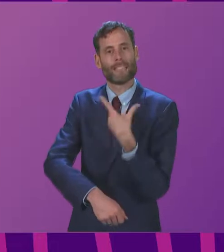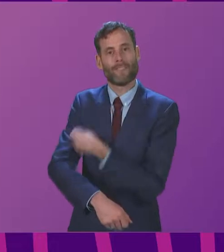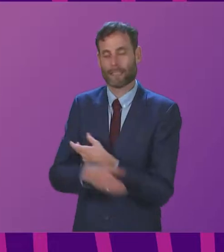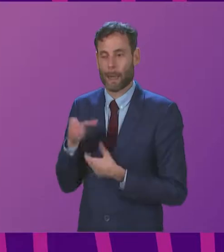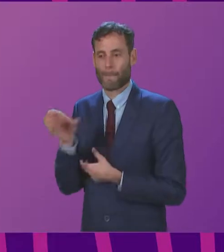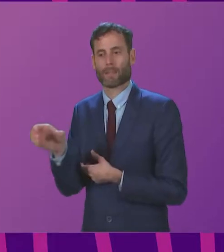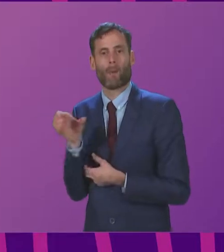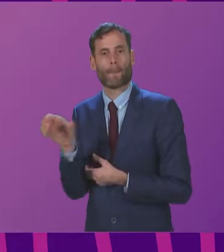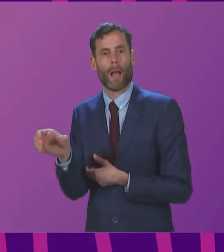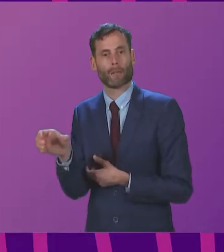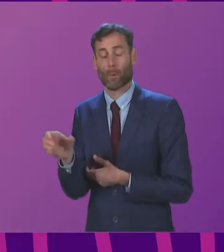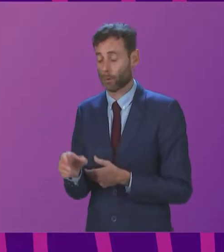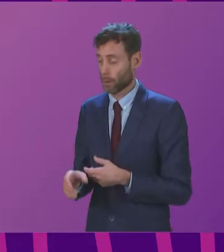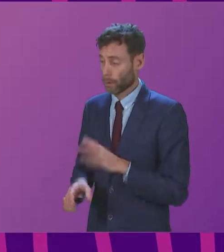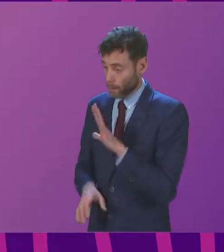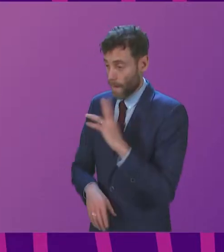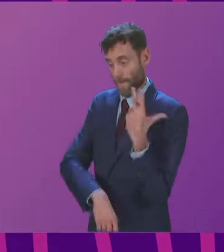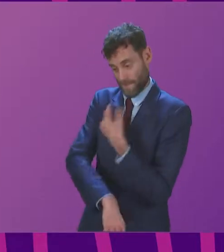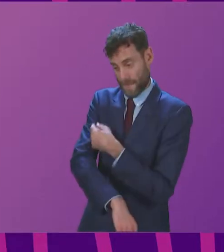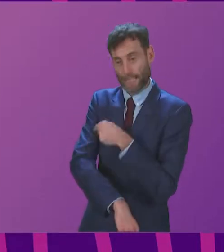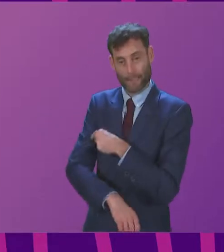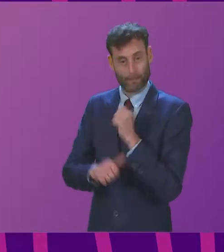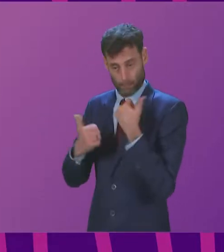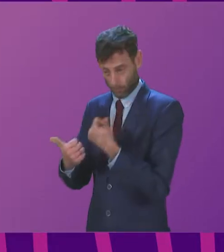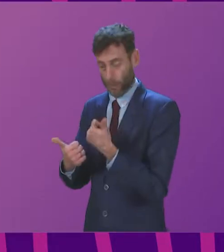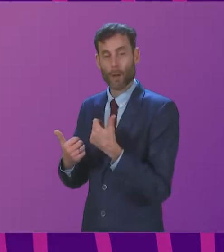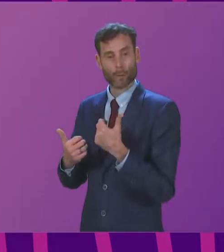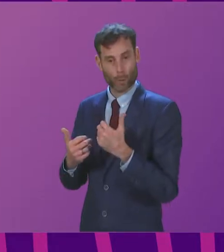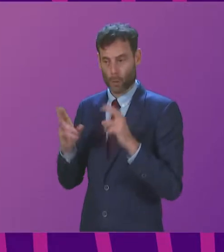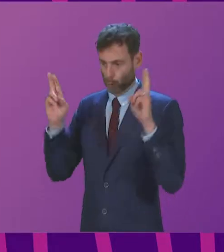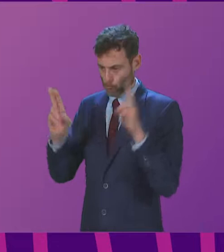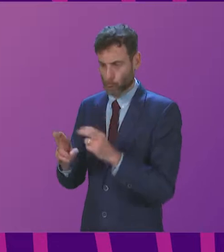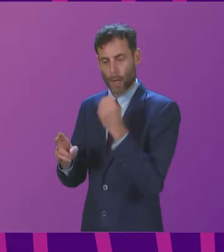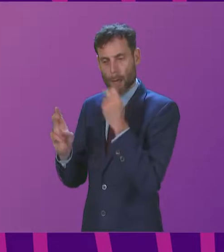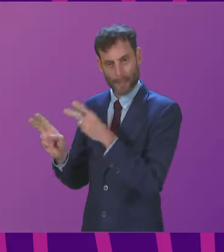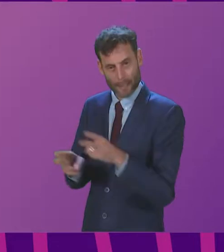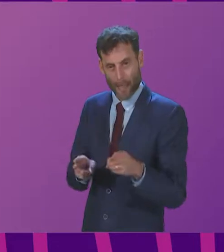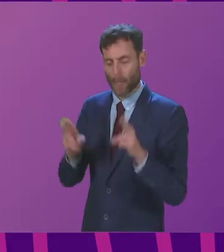We know that the vaccine works. It reduces deaths, hospitalisations and incidence